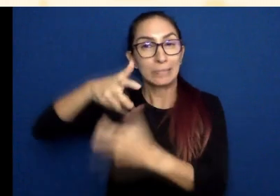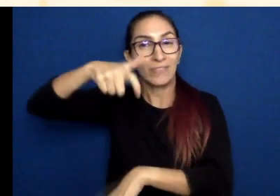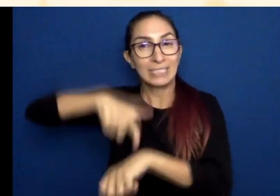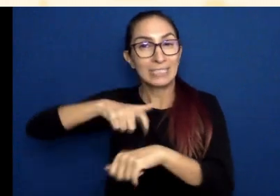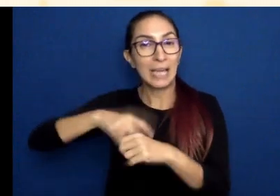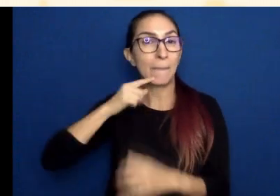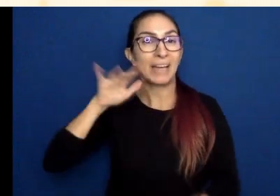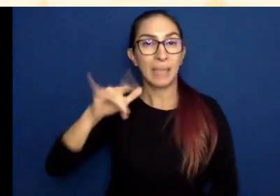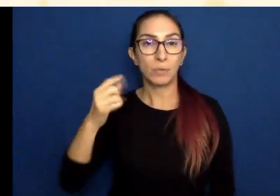as well.